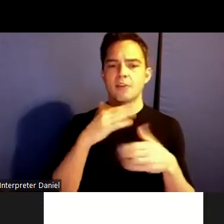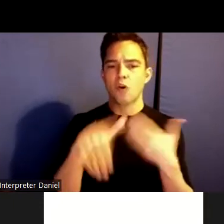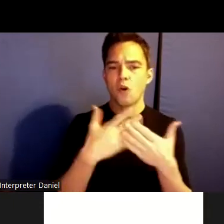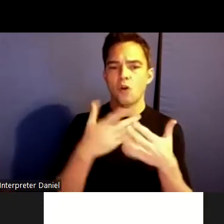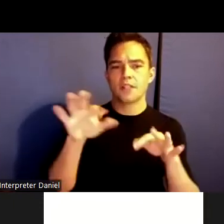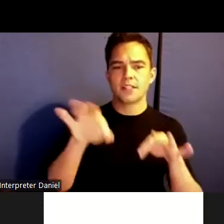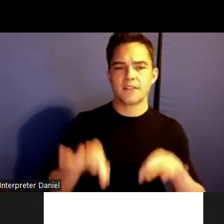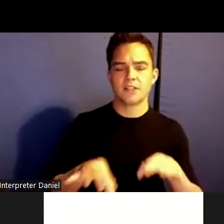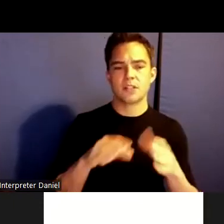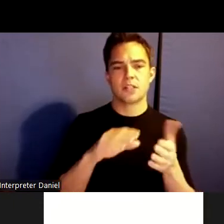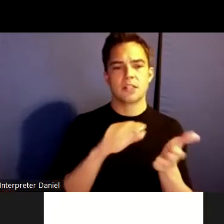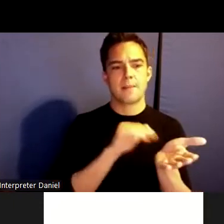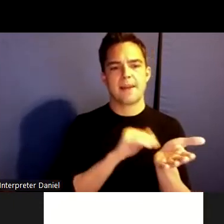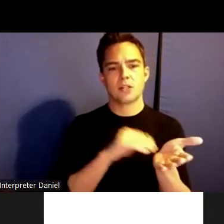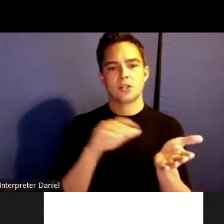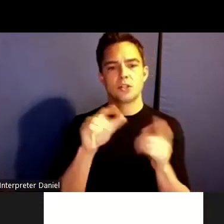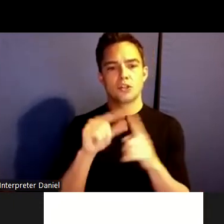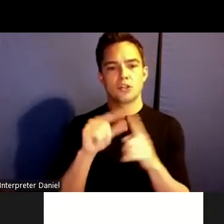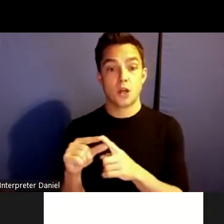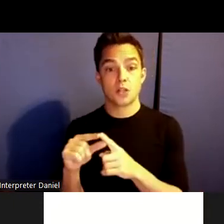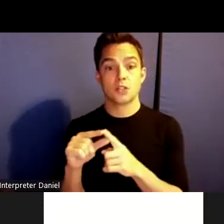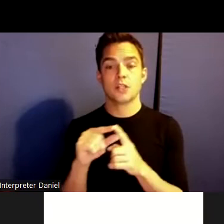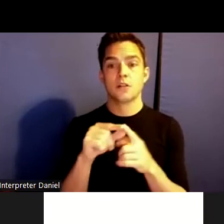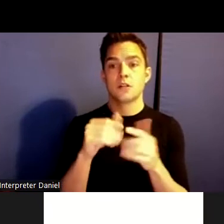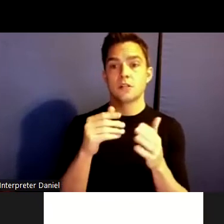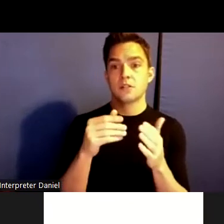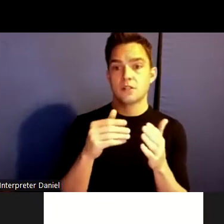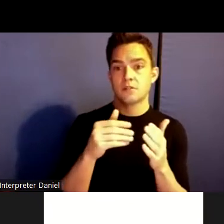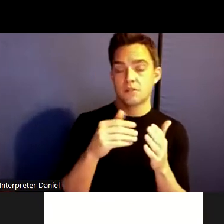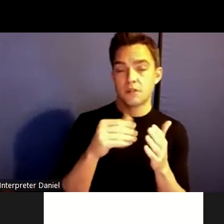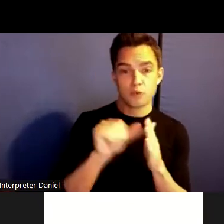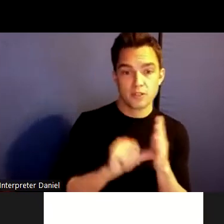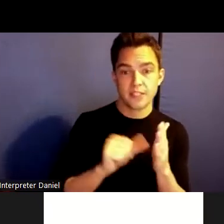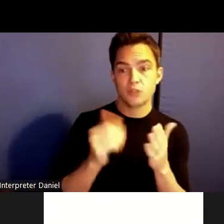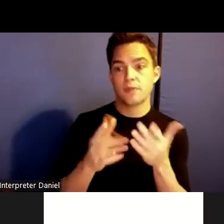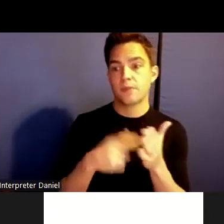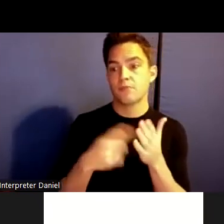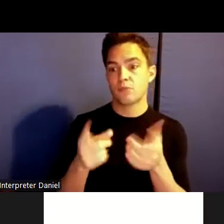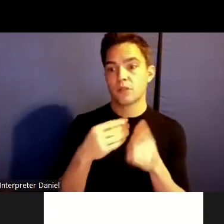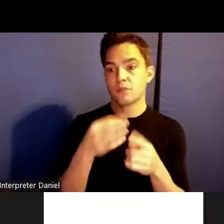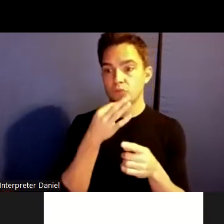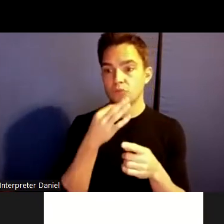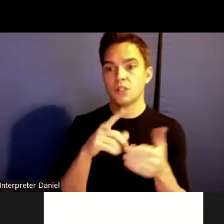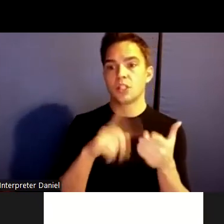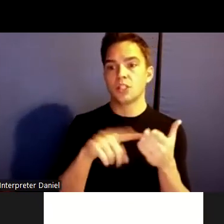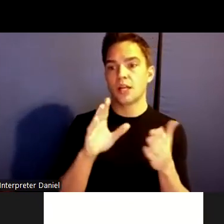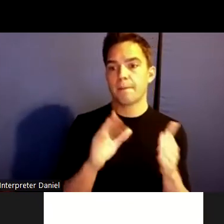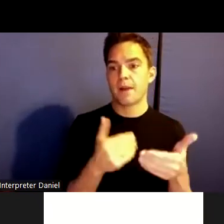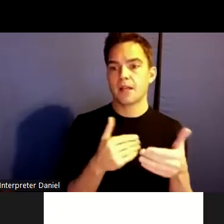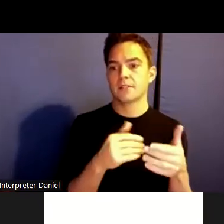terminology, and the procedures that might come up and add checkboxes and textures. So it